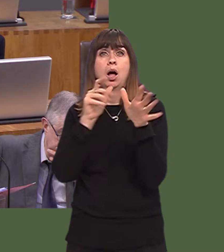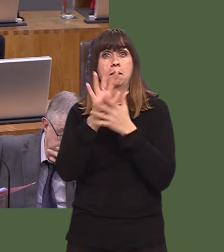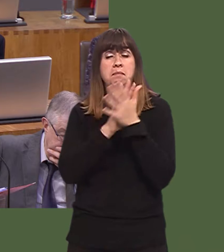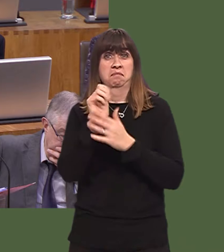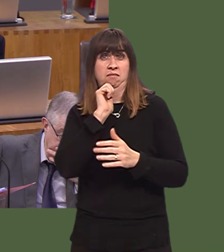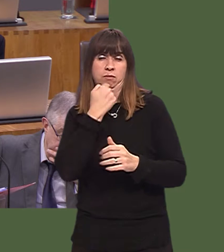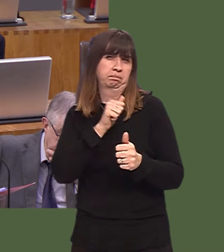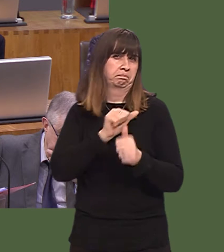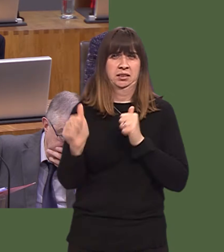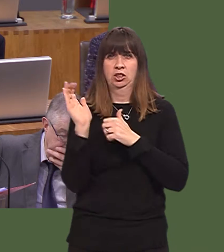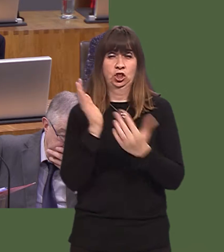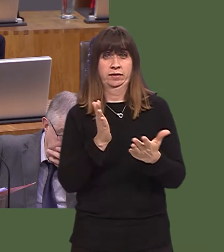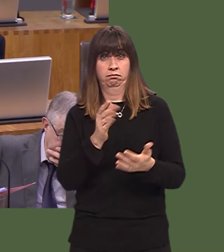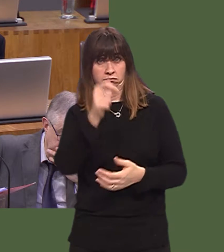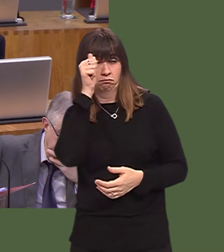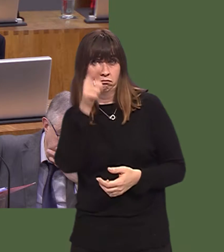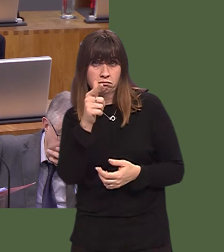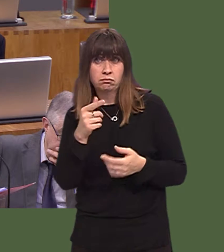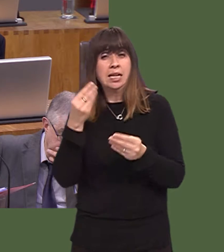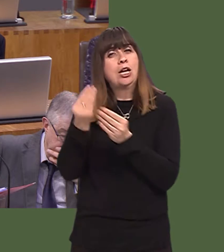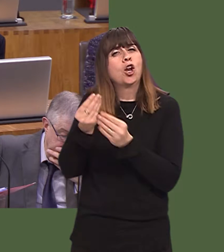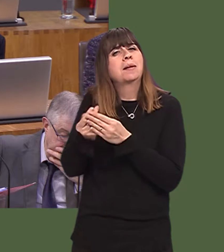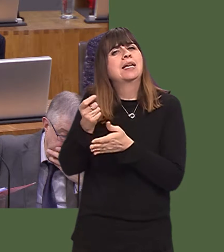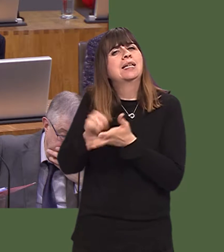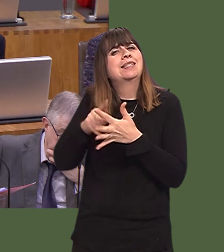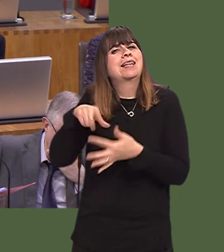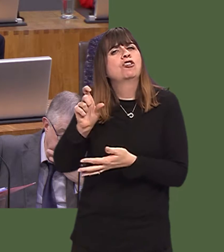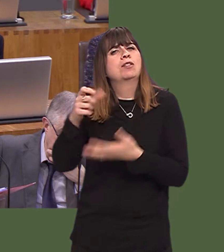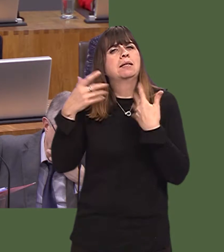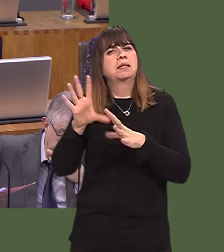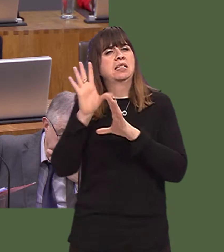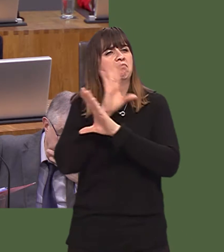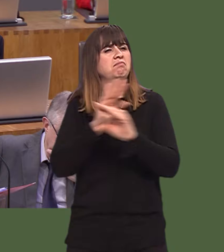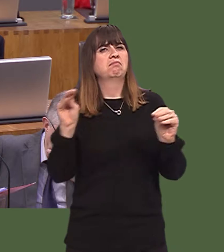She will have seen the comments from the economy Secretary in terms of his views on the profits